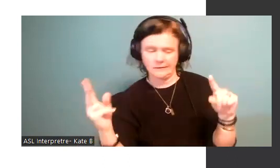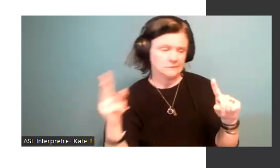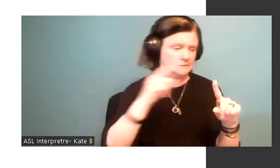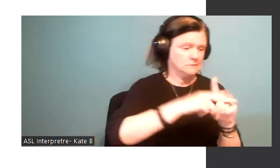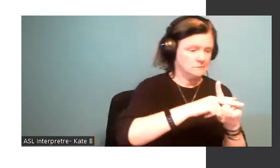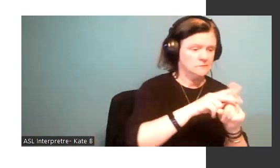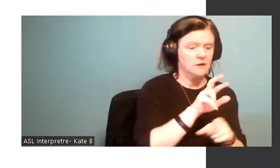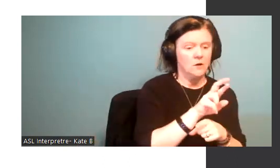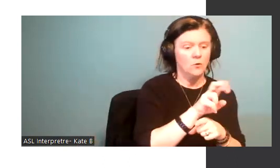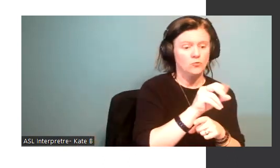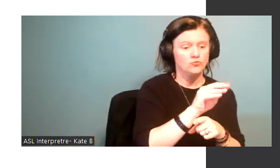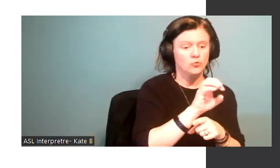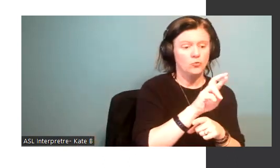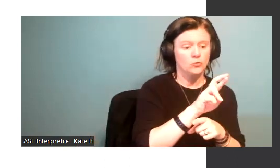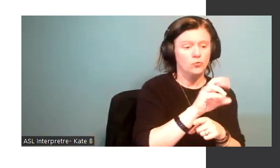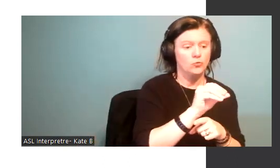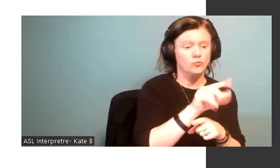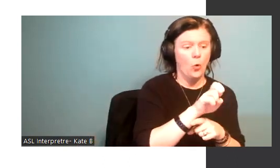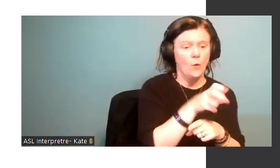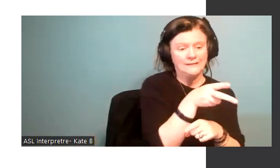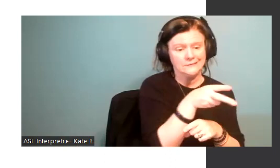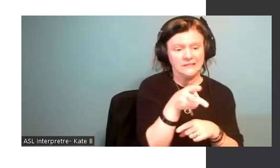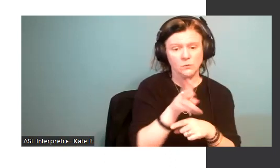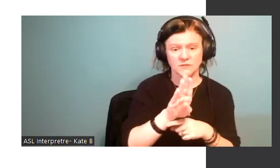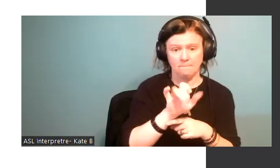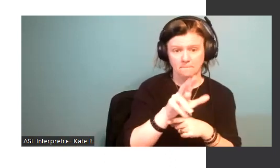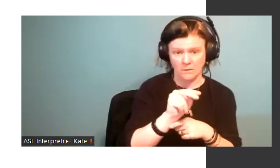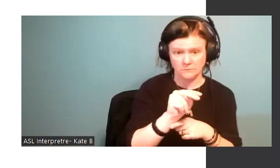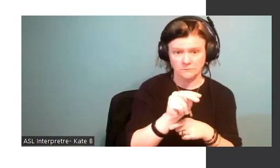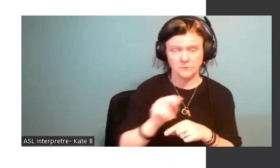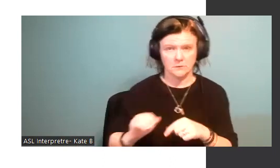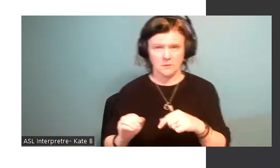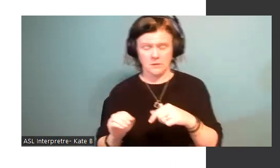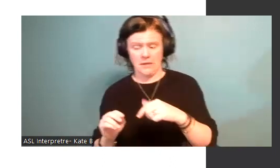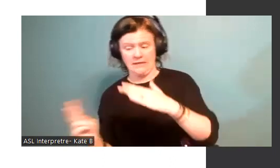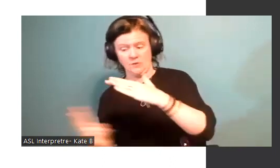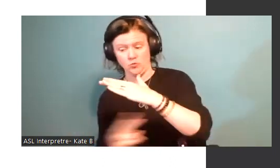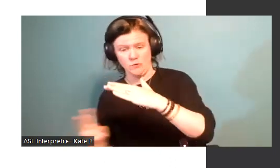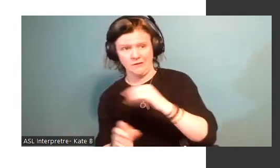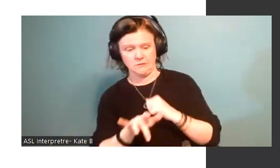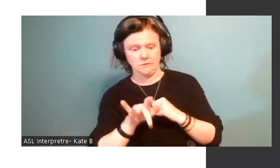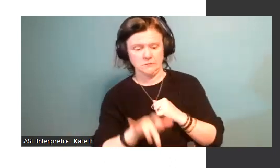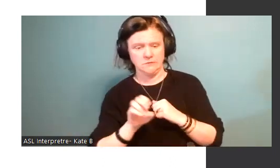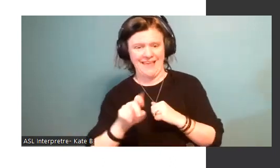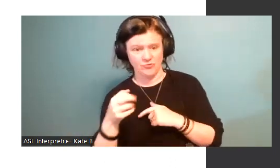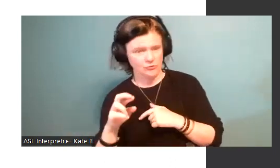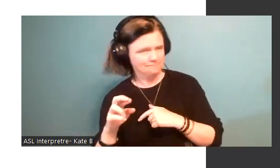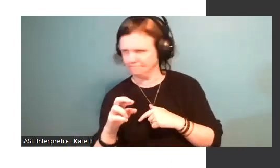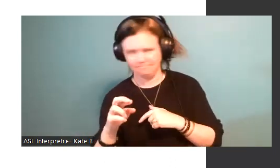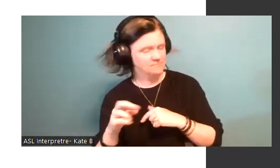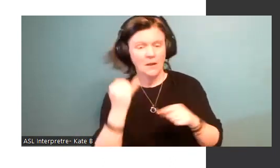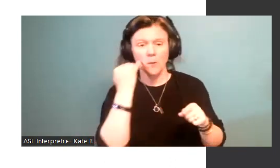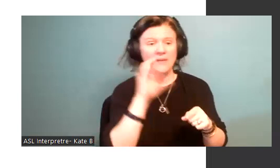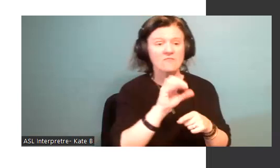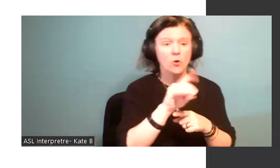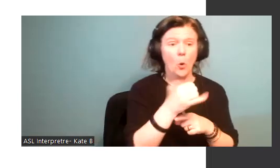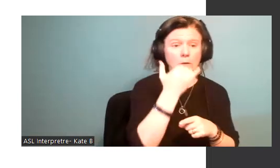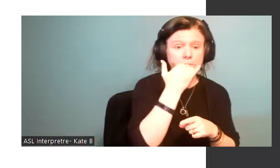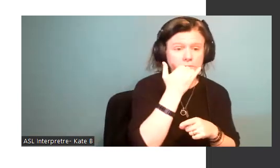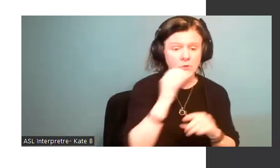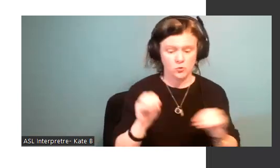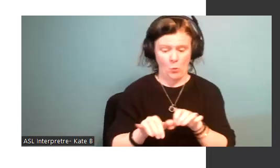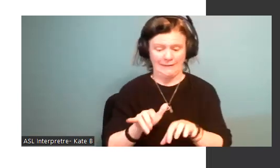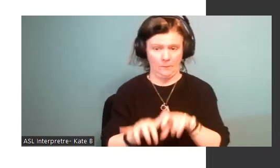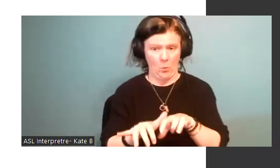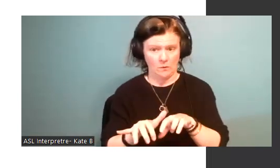Misuse of roles, for example, if you have a piece